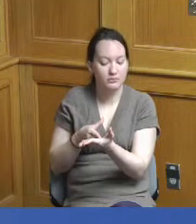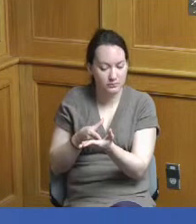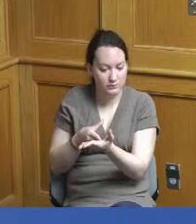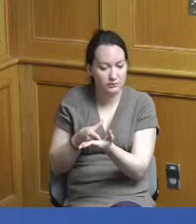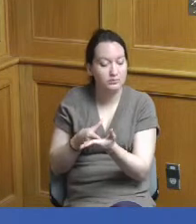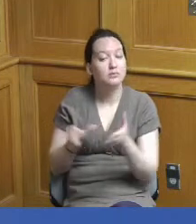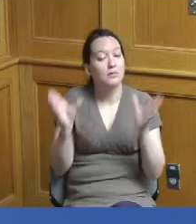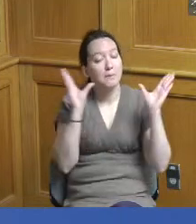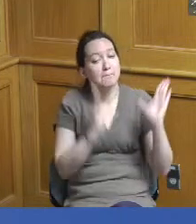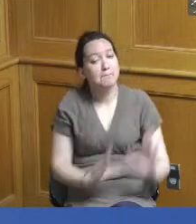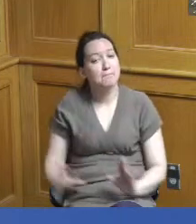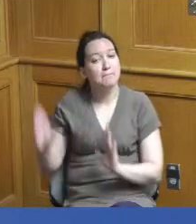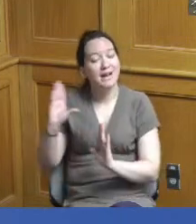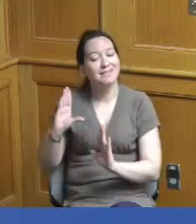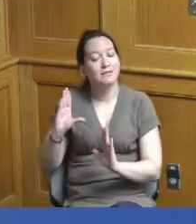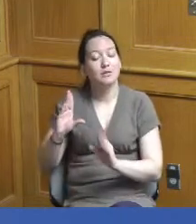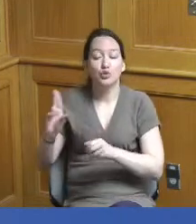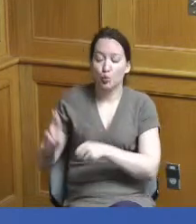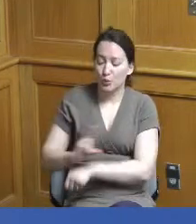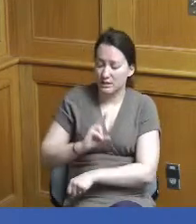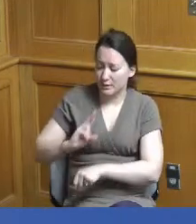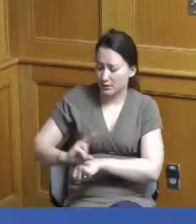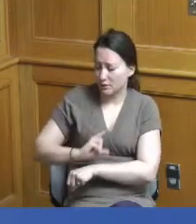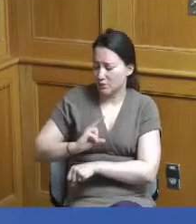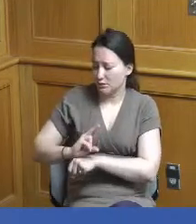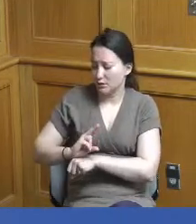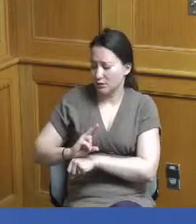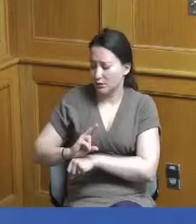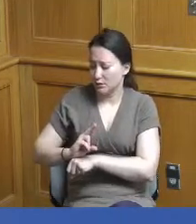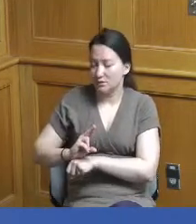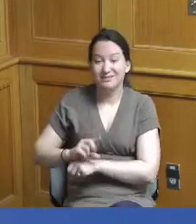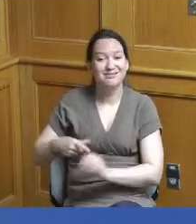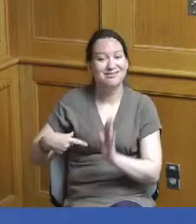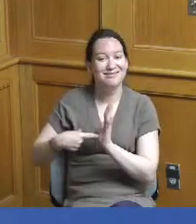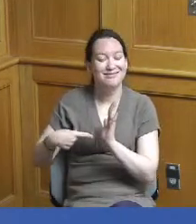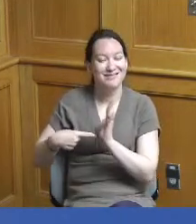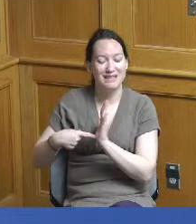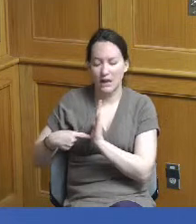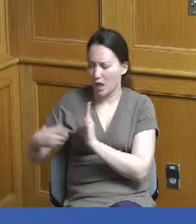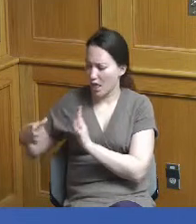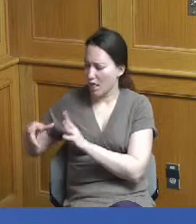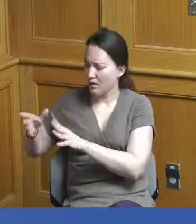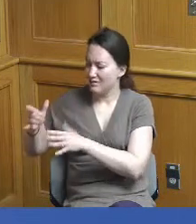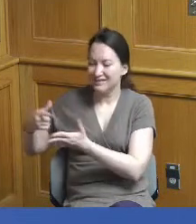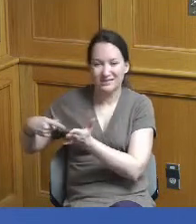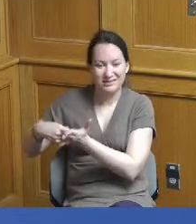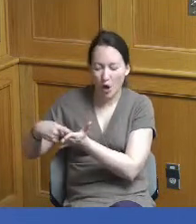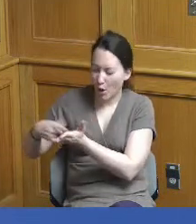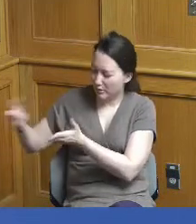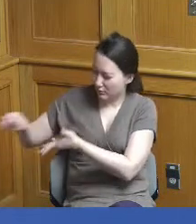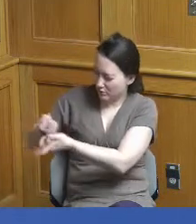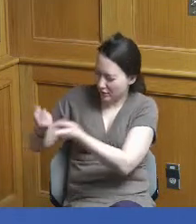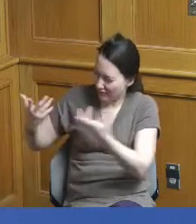plan which would incorporate pulling the various debt streams that are out there consolidating them